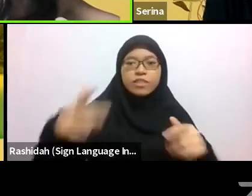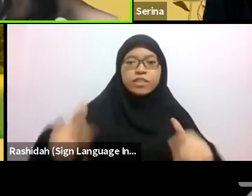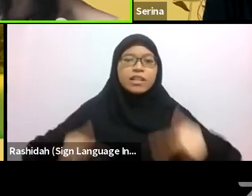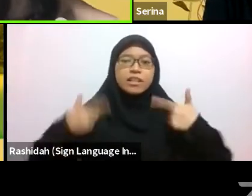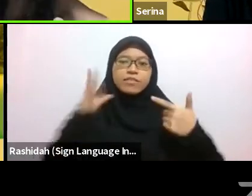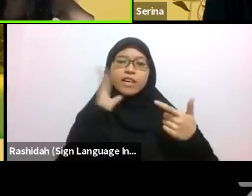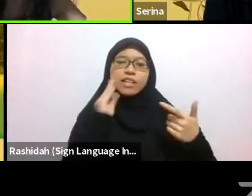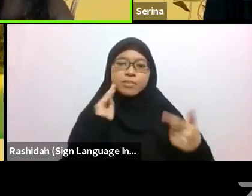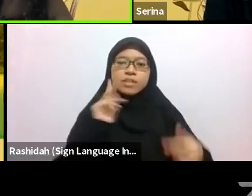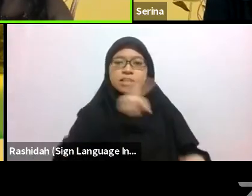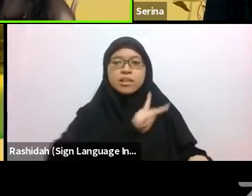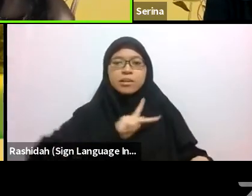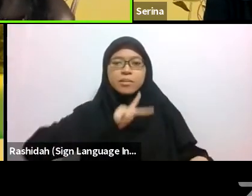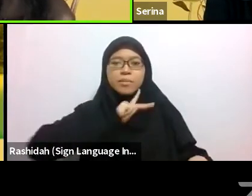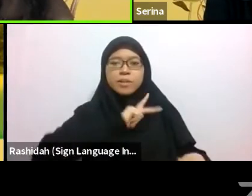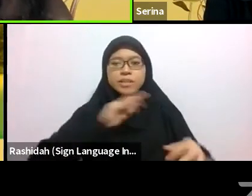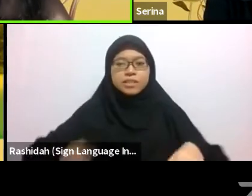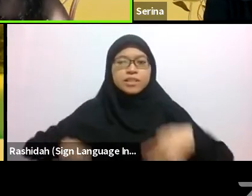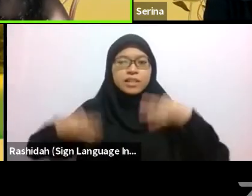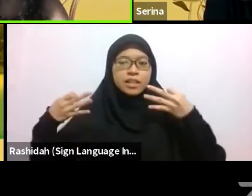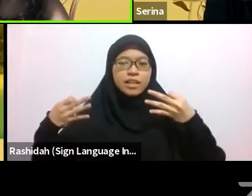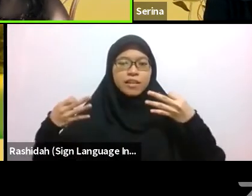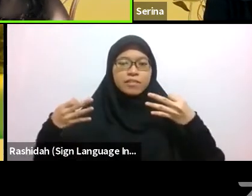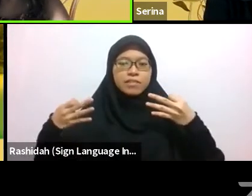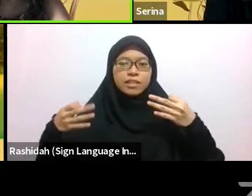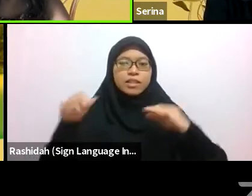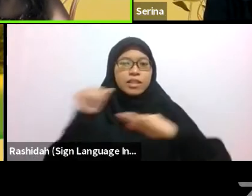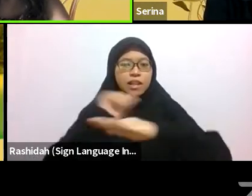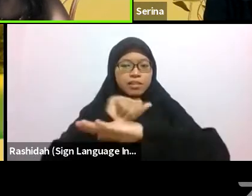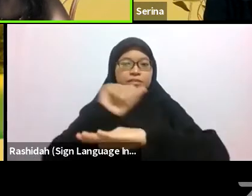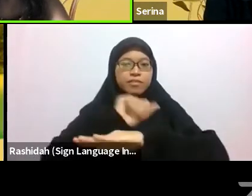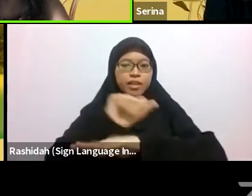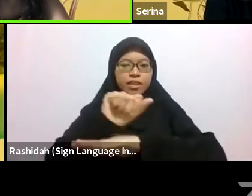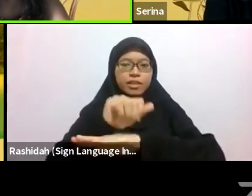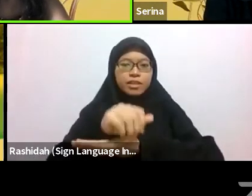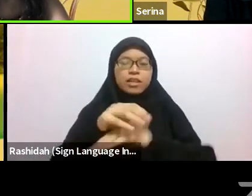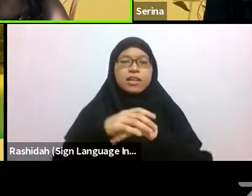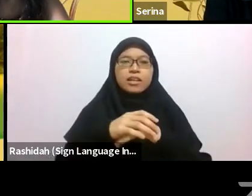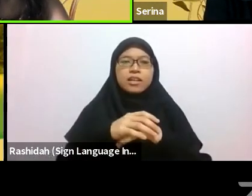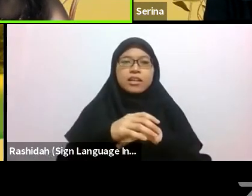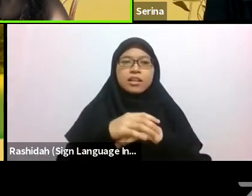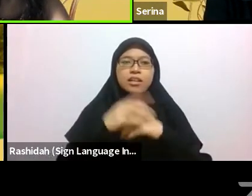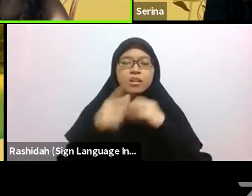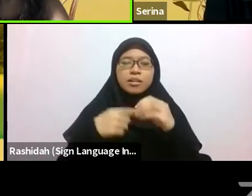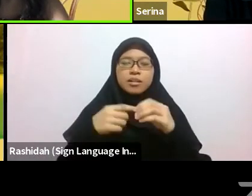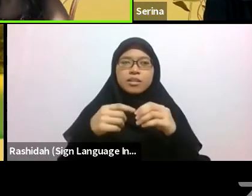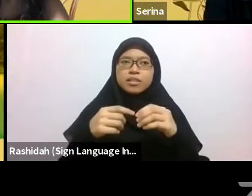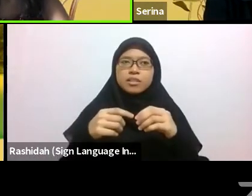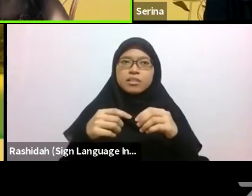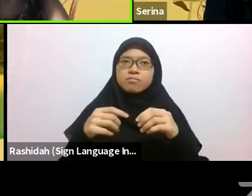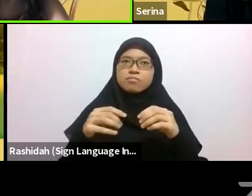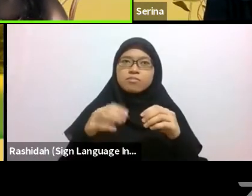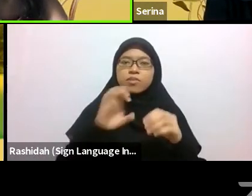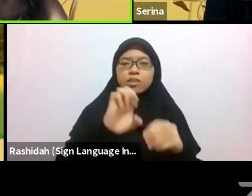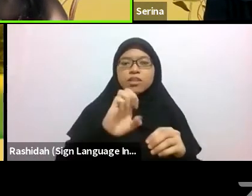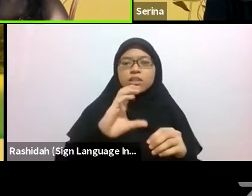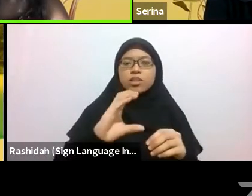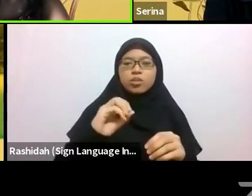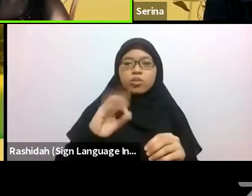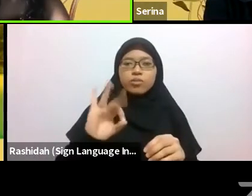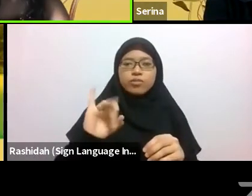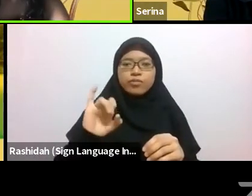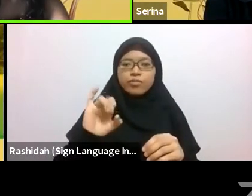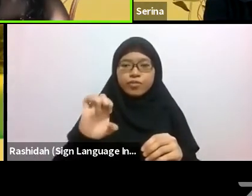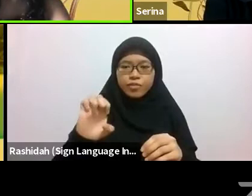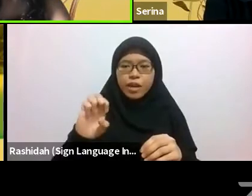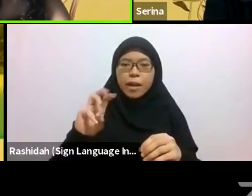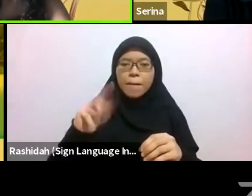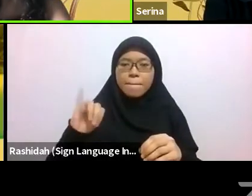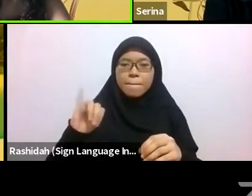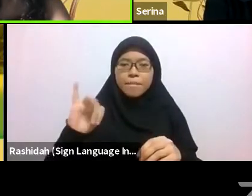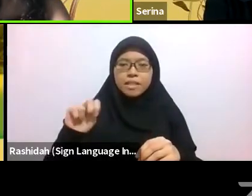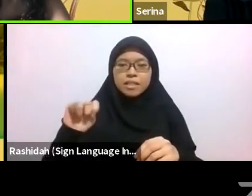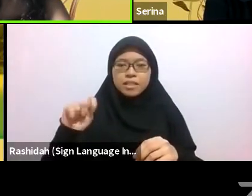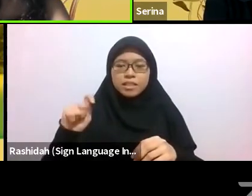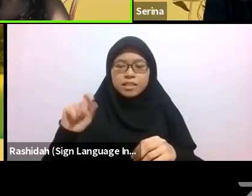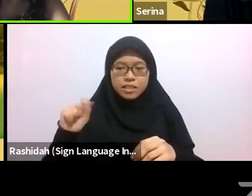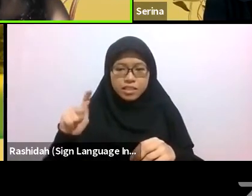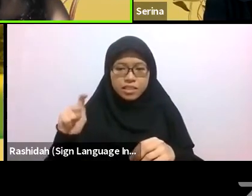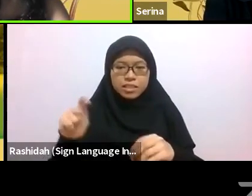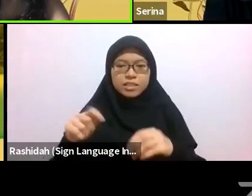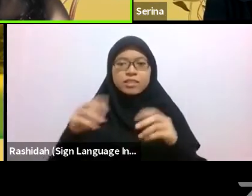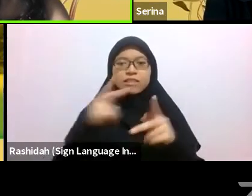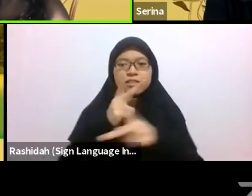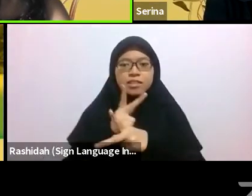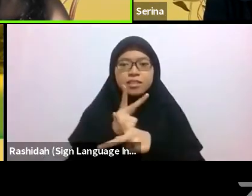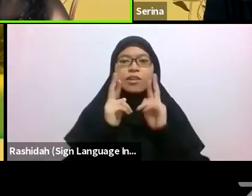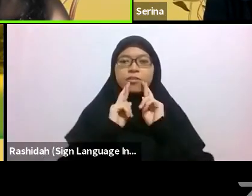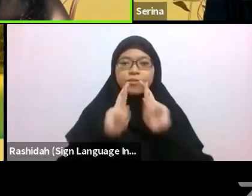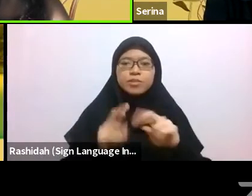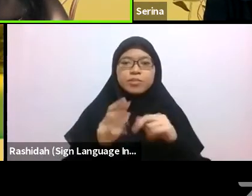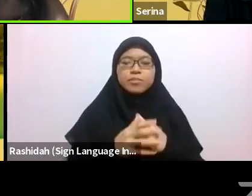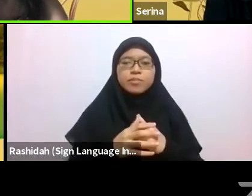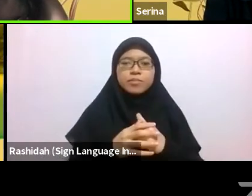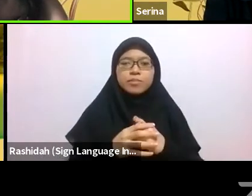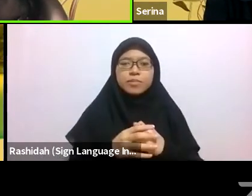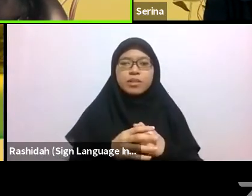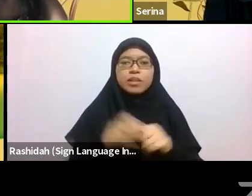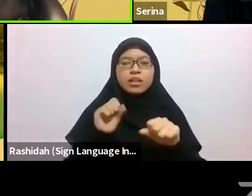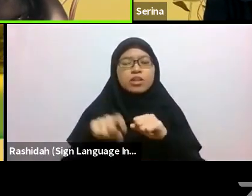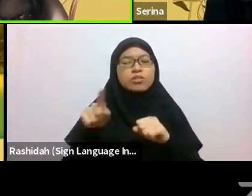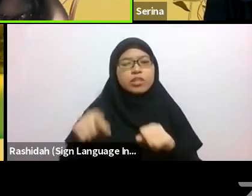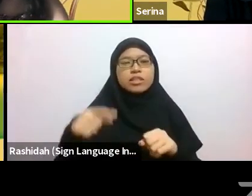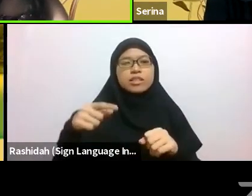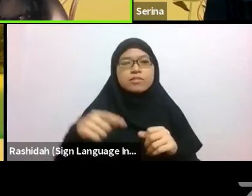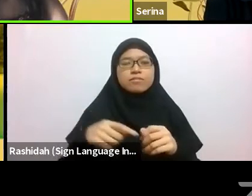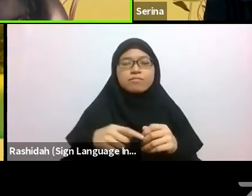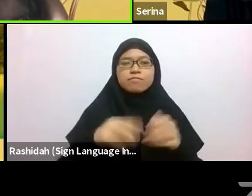we can and we in fact are participating in an ecofeminist practice of care, of kinship, of reciprocity. So that was an intentional approach.